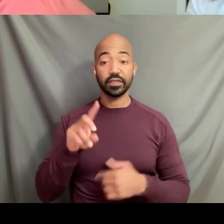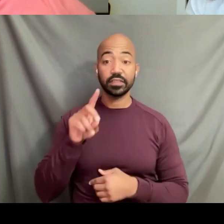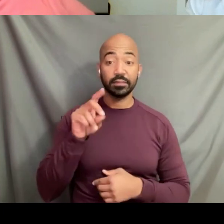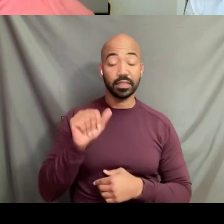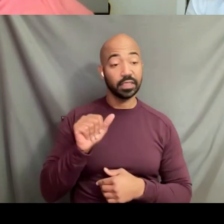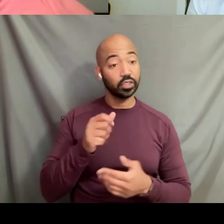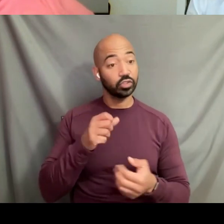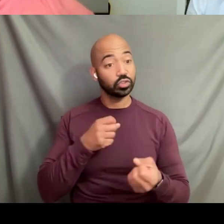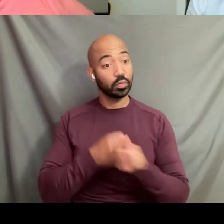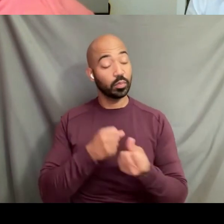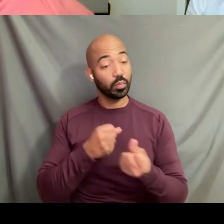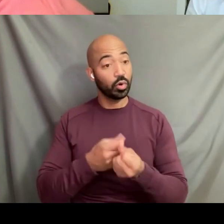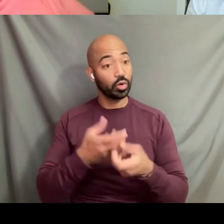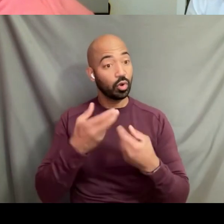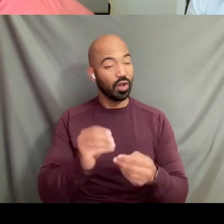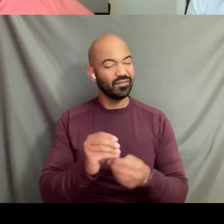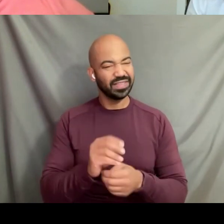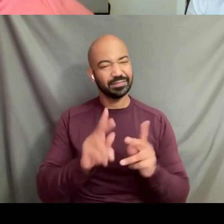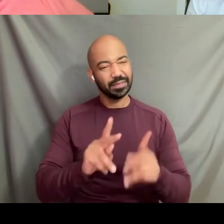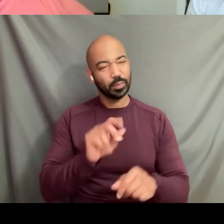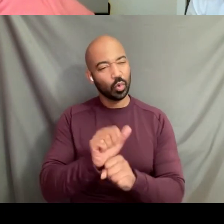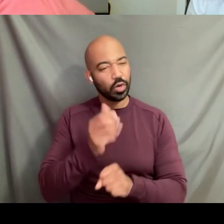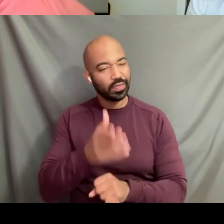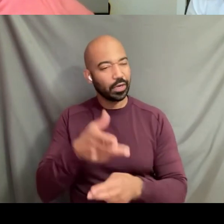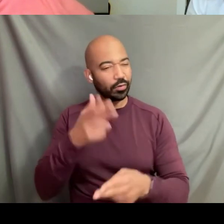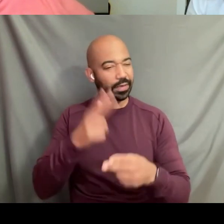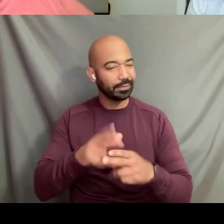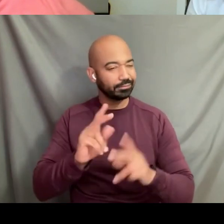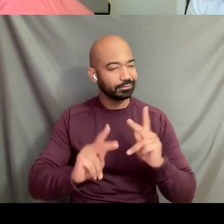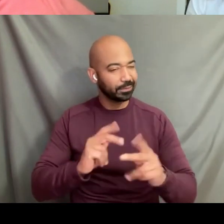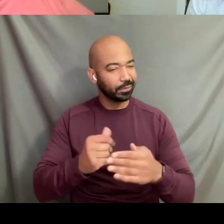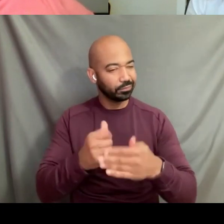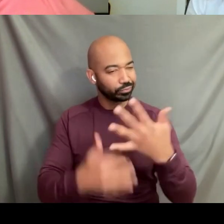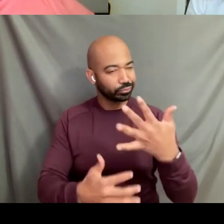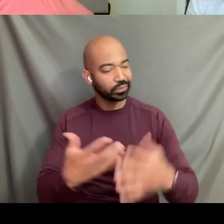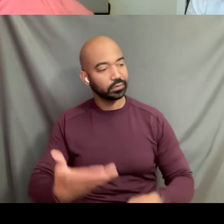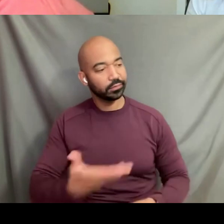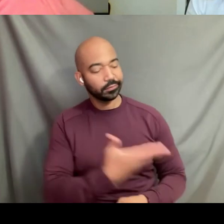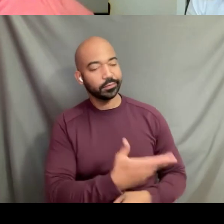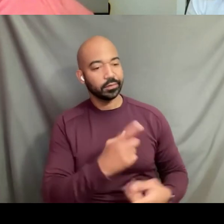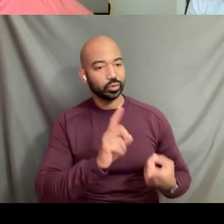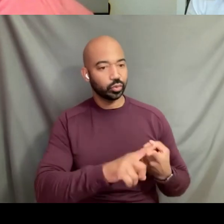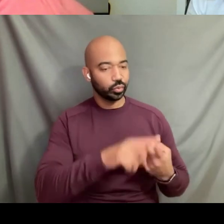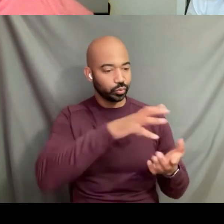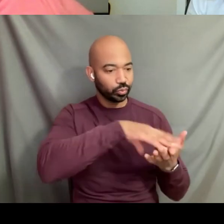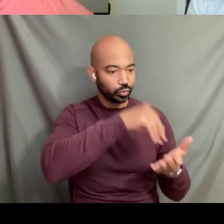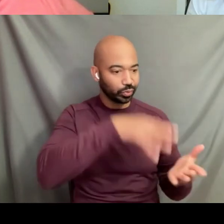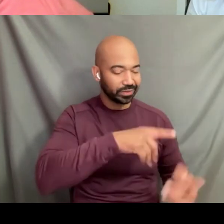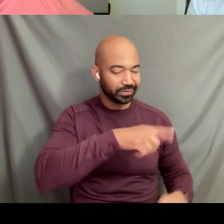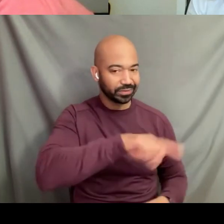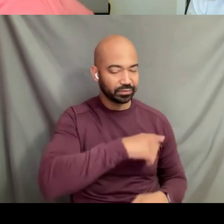That way they know where to start because college, even for American students, that first day can be